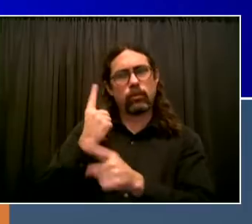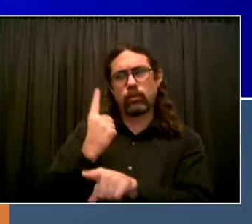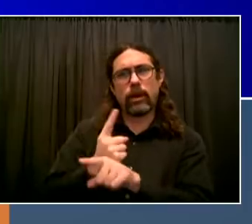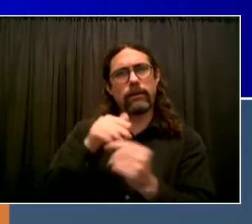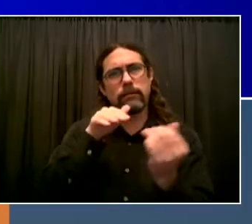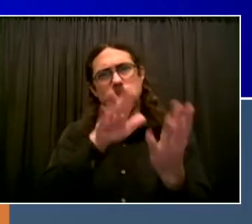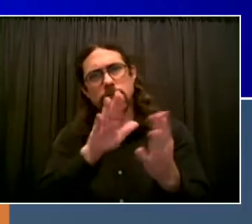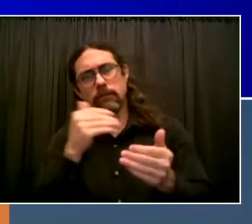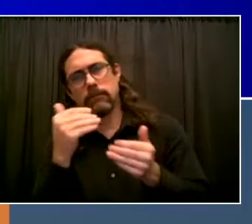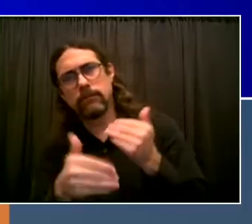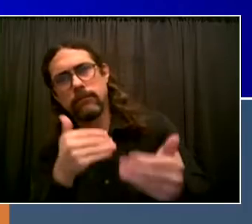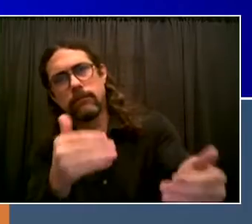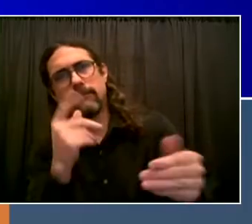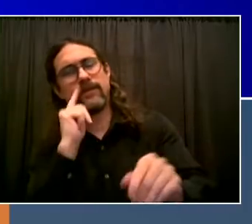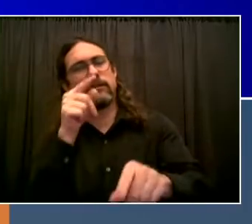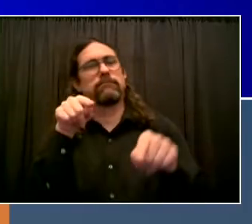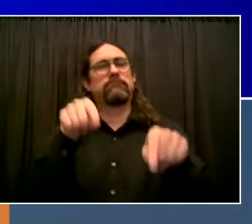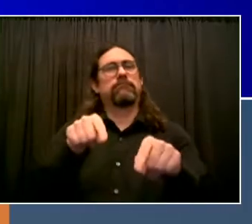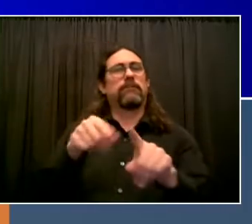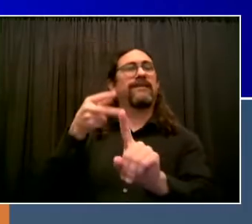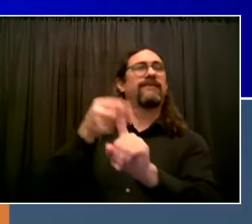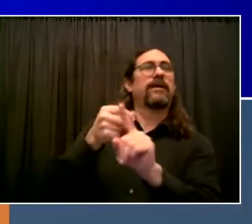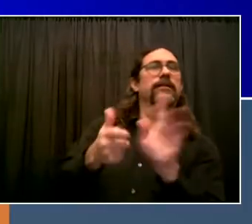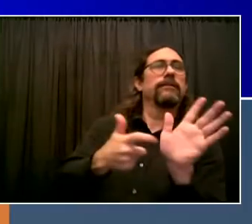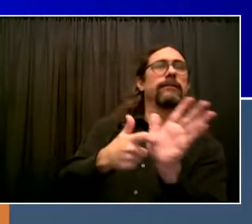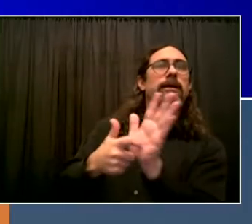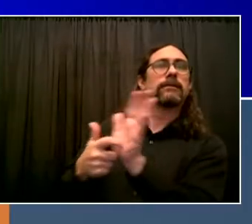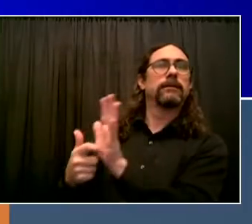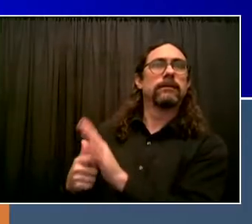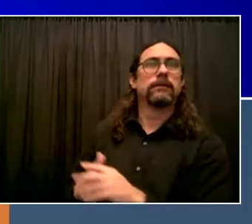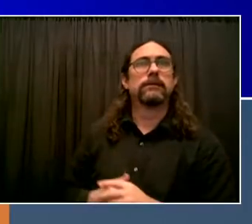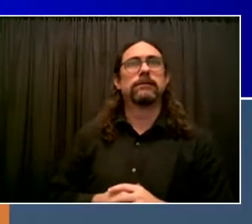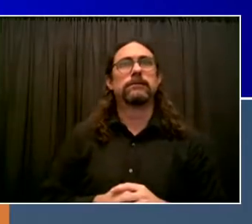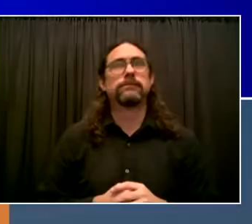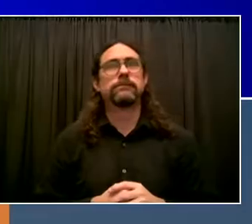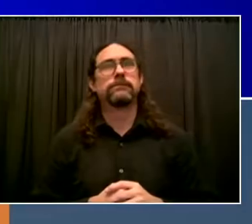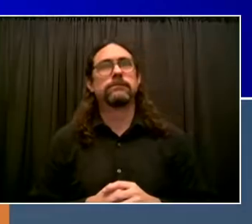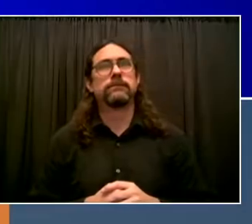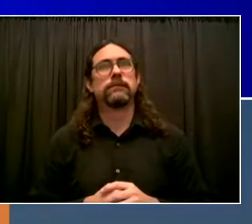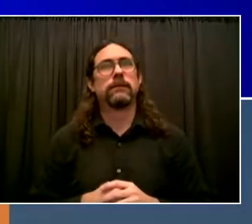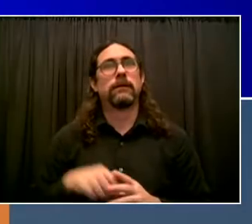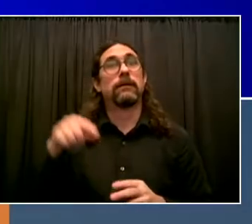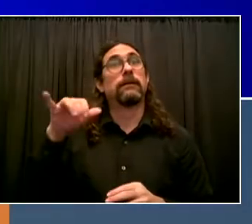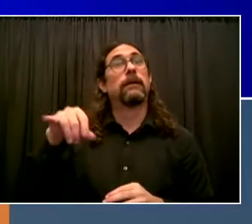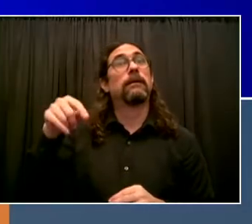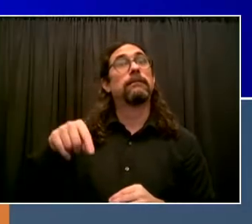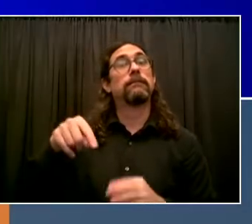NO W. WE'RE GOING TO BE TALKING TO THEM IN THE NET X DAYS AND OUT TO PUT TOGETHER THE RIGHT PLAN TO IMPLEMENT THIS. THE SPECIIFC GUIDANCE AND